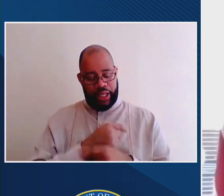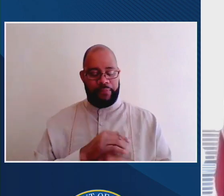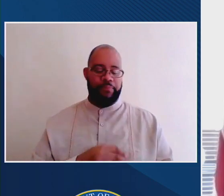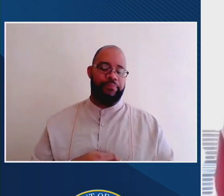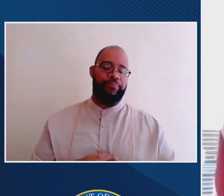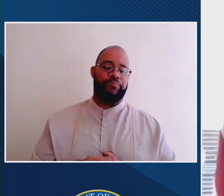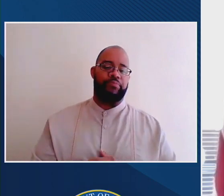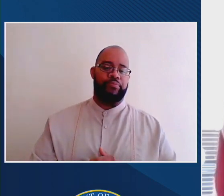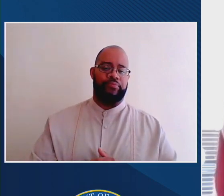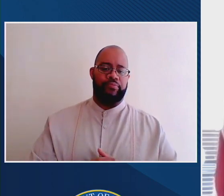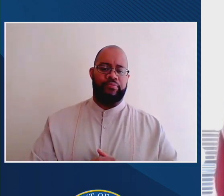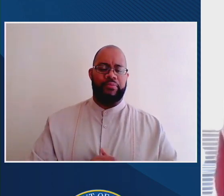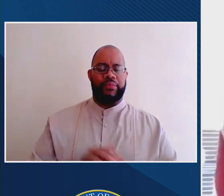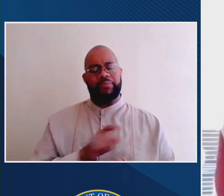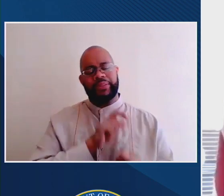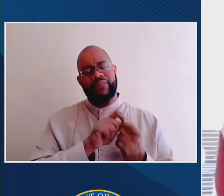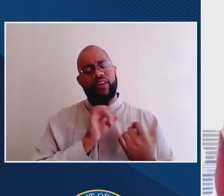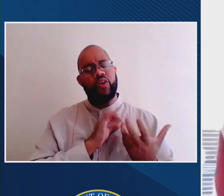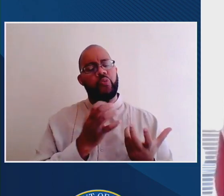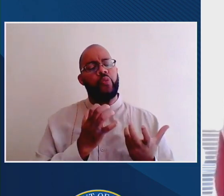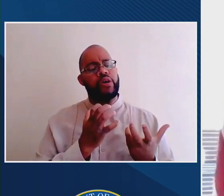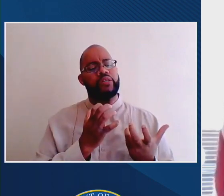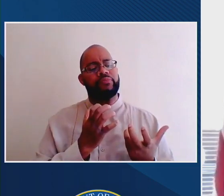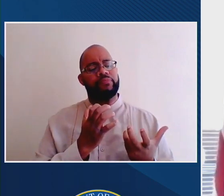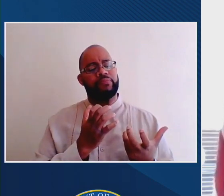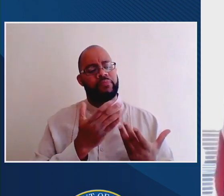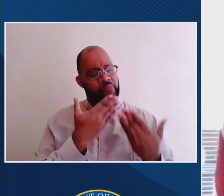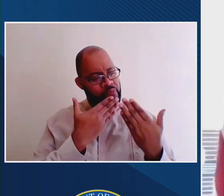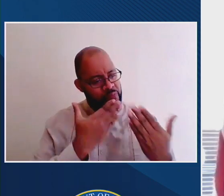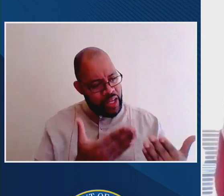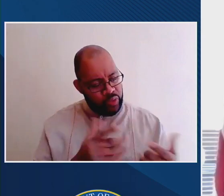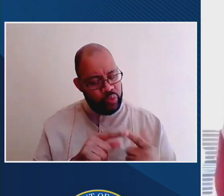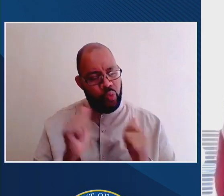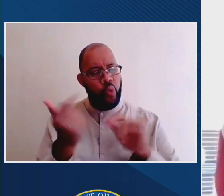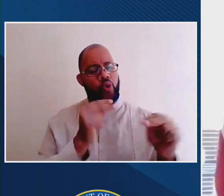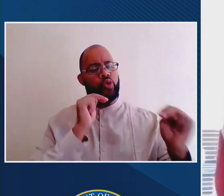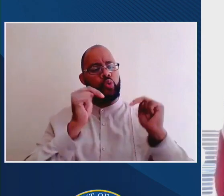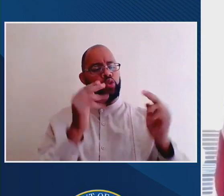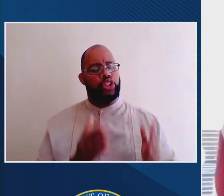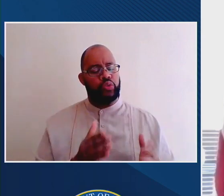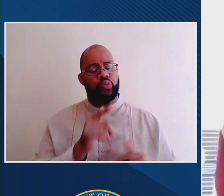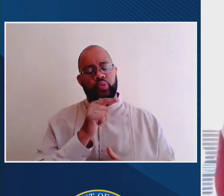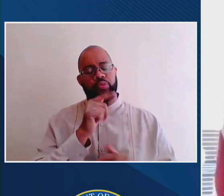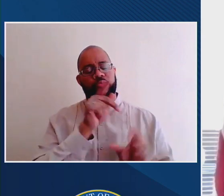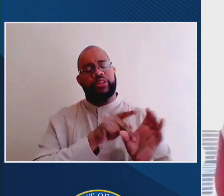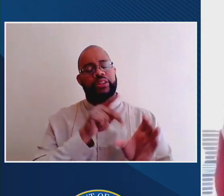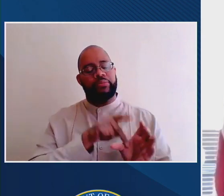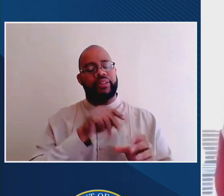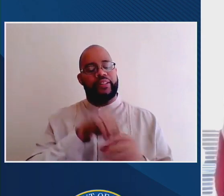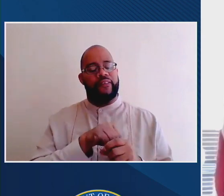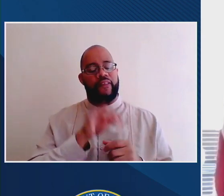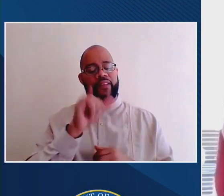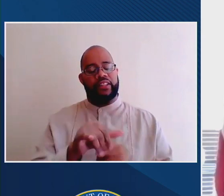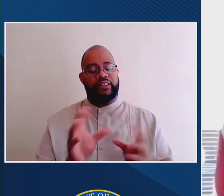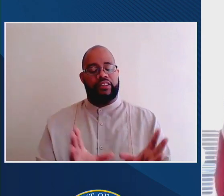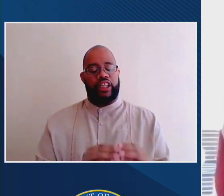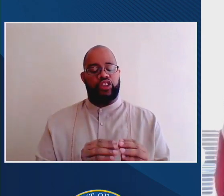I particularly want to extend my gratitude to all of the negotiators who participate in this session and extend their